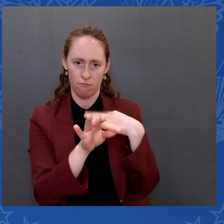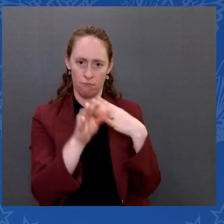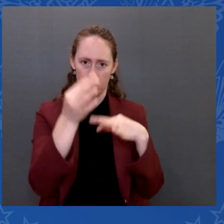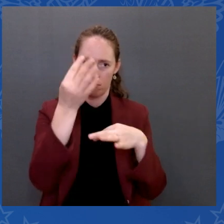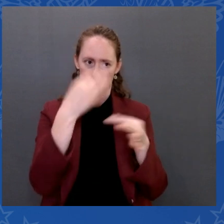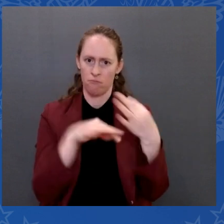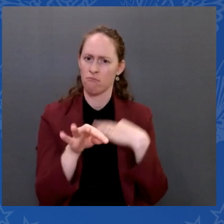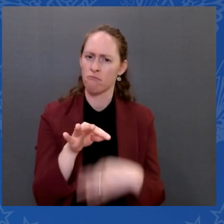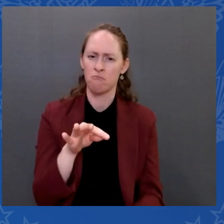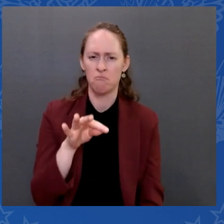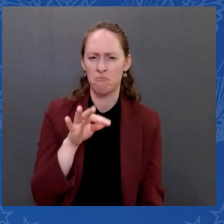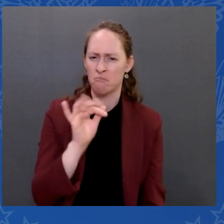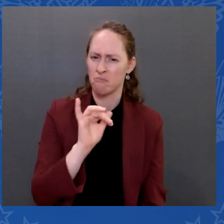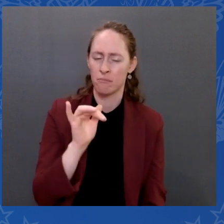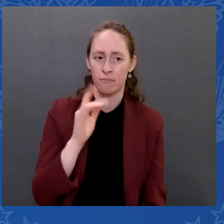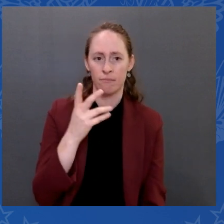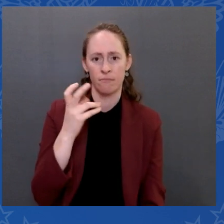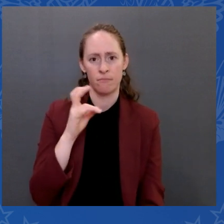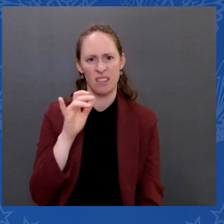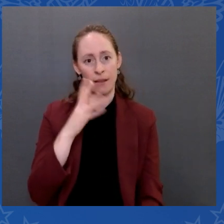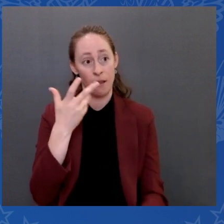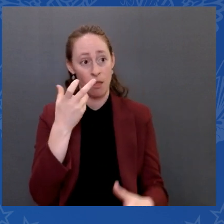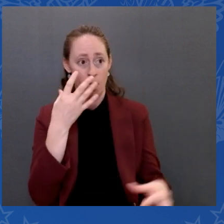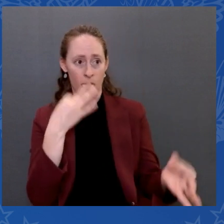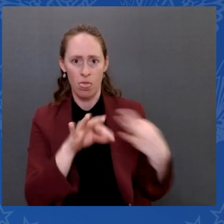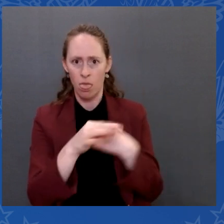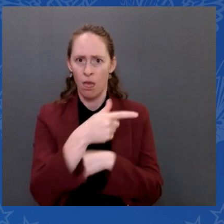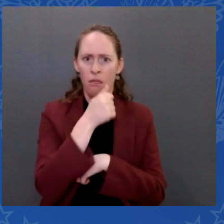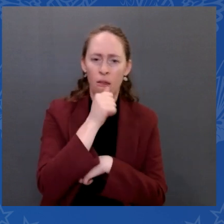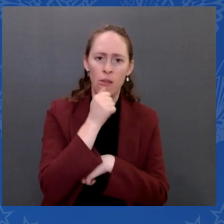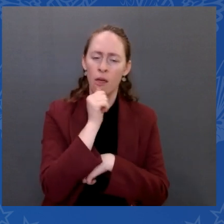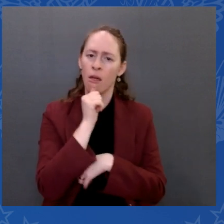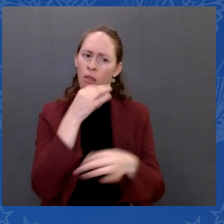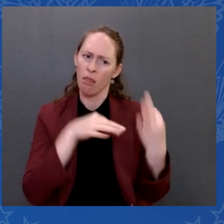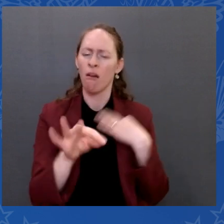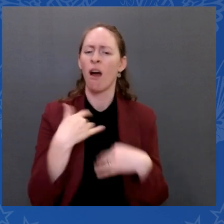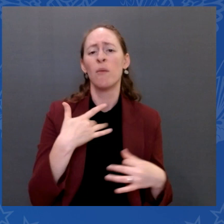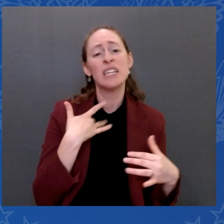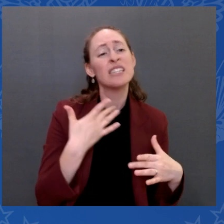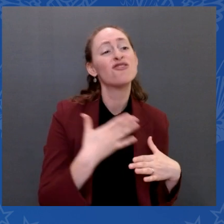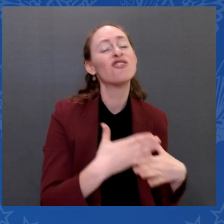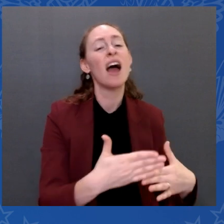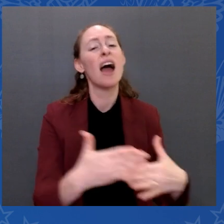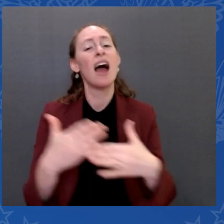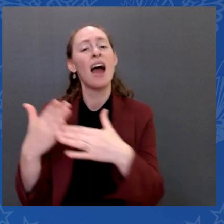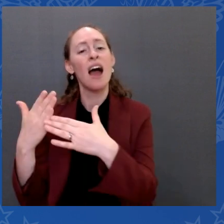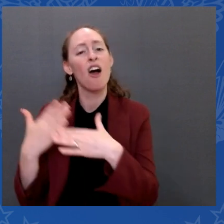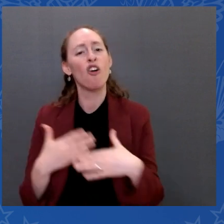And it seems to me this is -- this makes up a part of that. Madam Secretary, can I ask you a question as well?